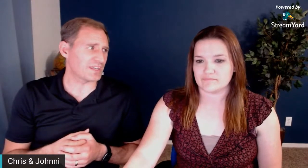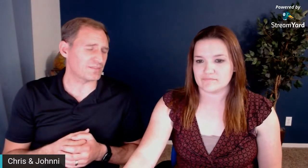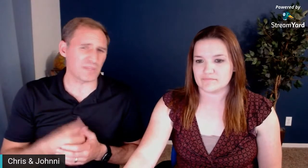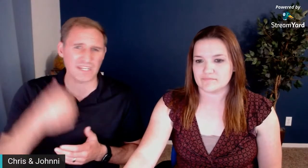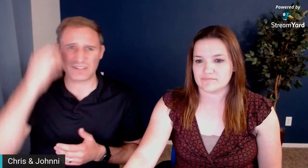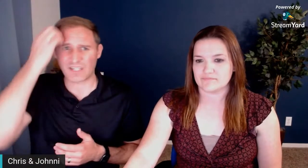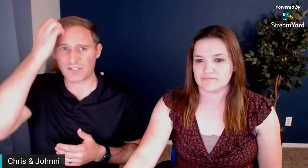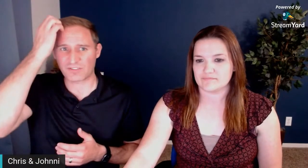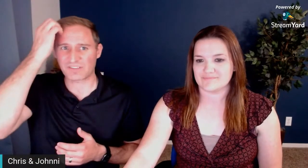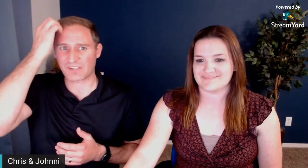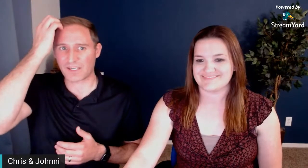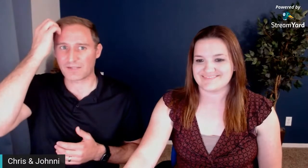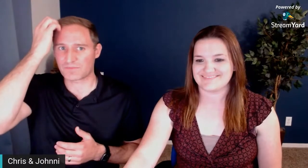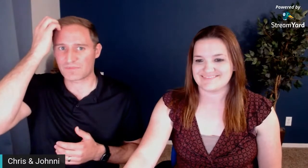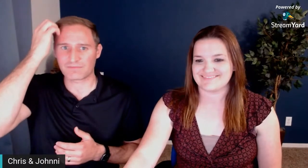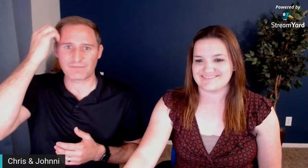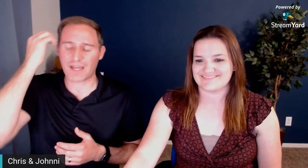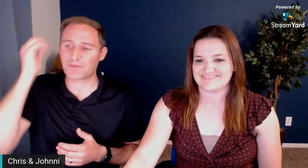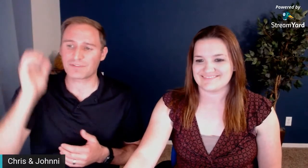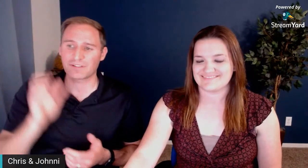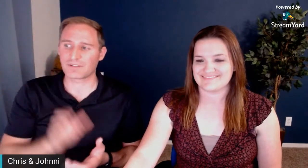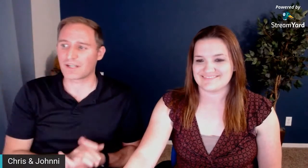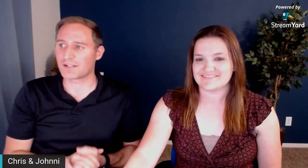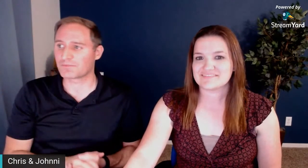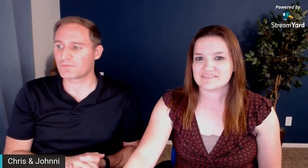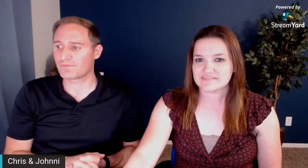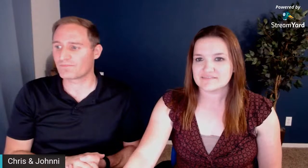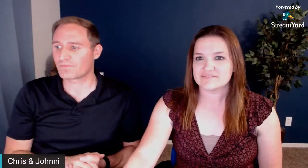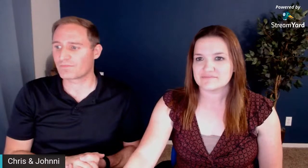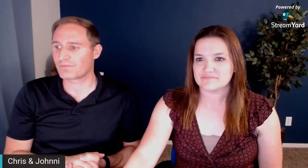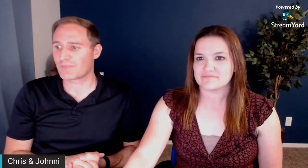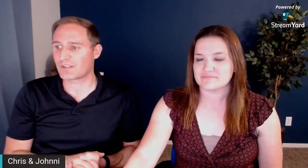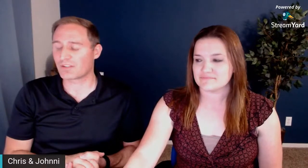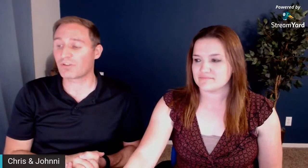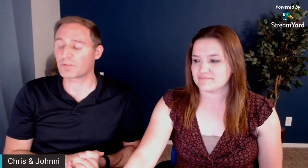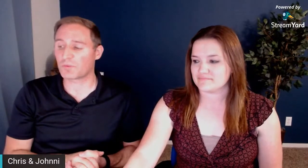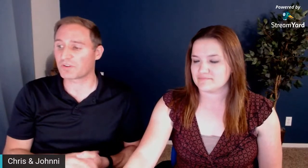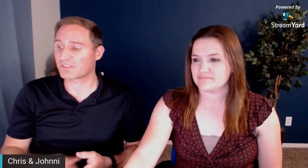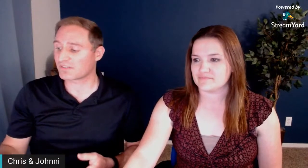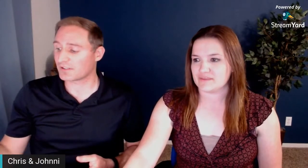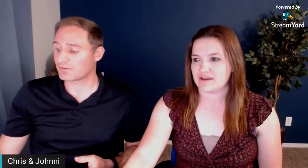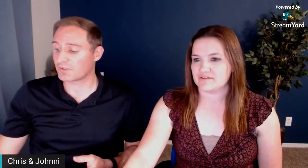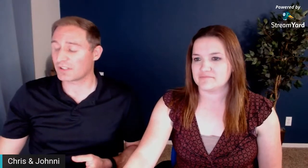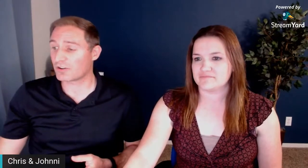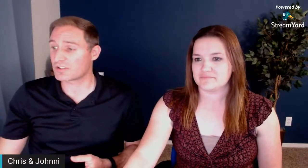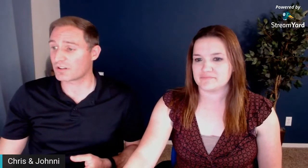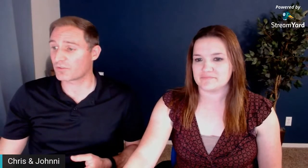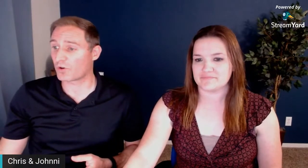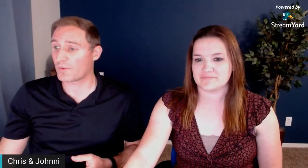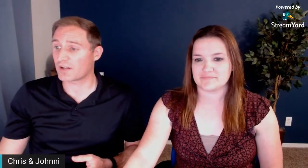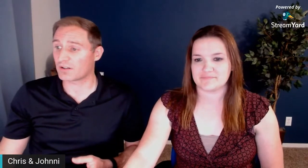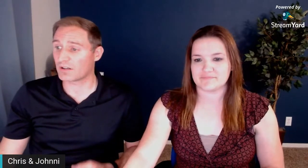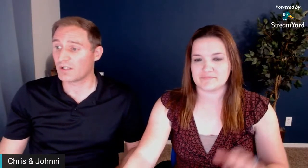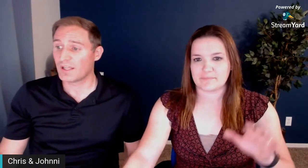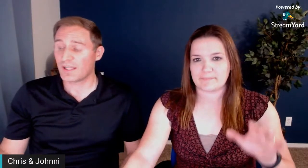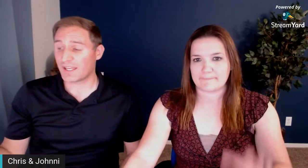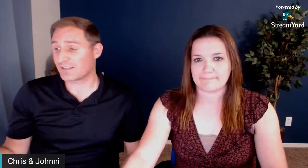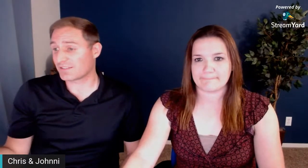the mid-1800s um absolutely um incredible person so we encourage you to learn more about her and so